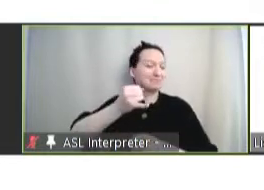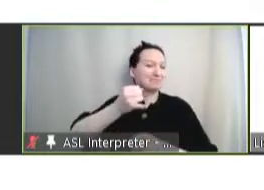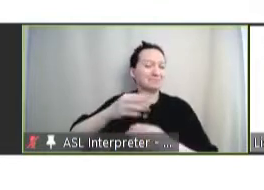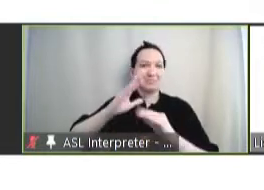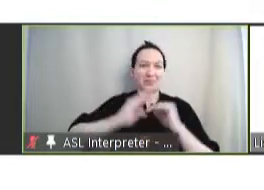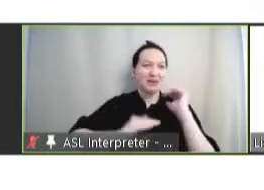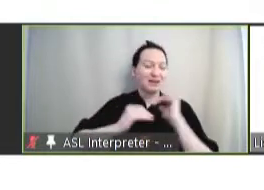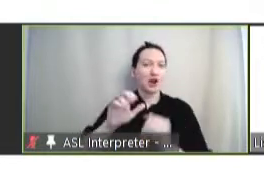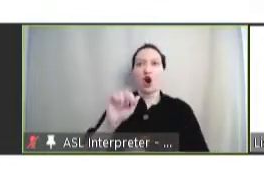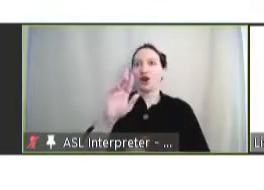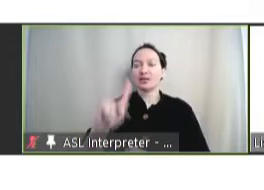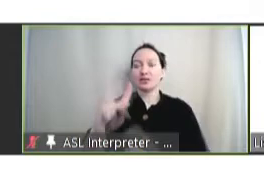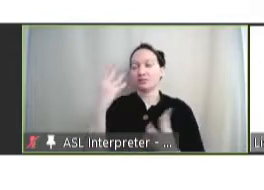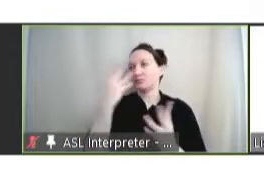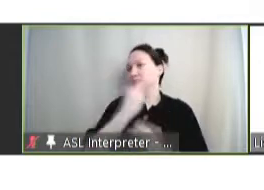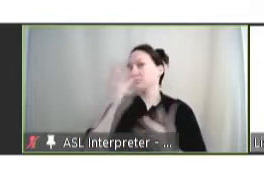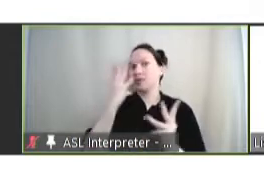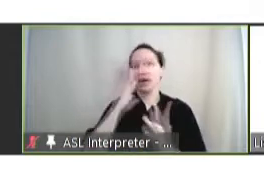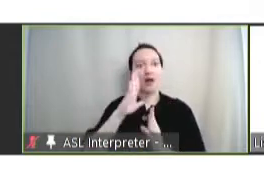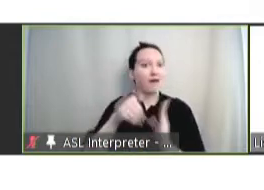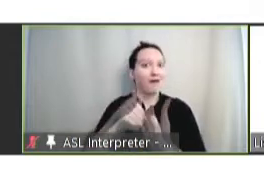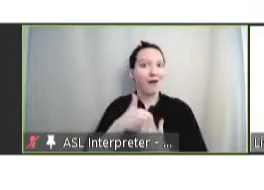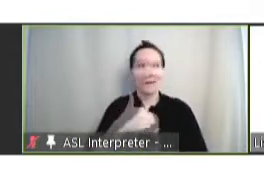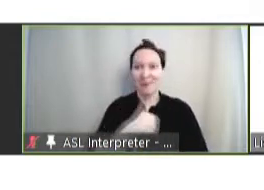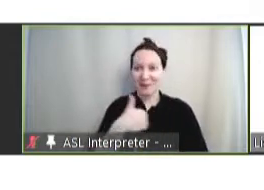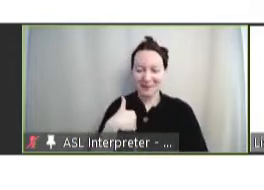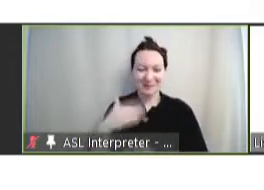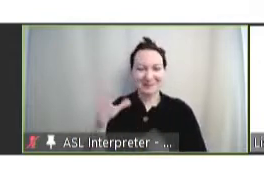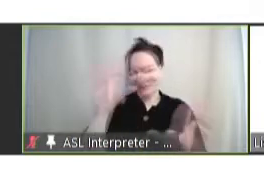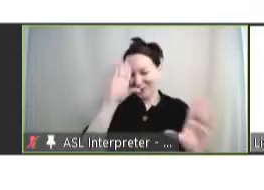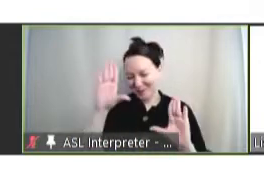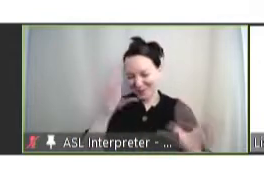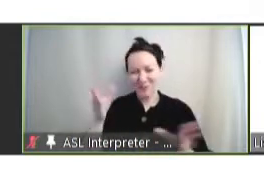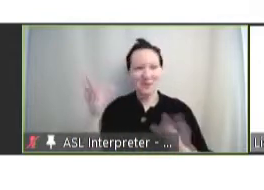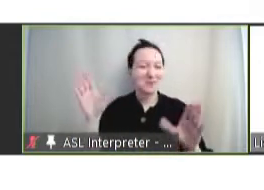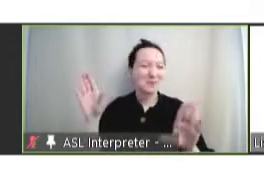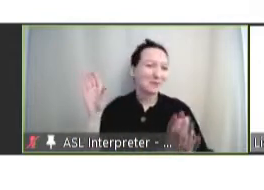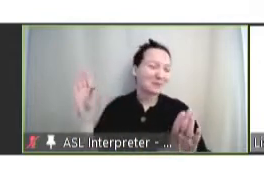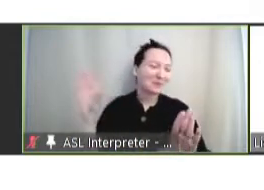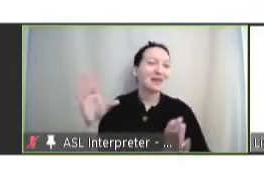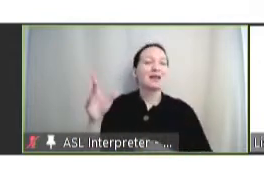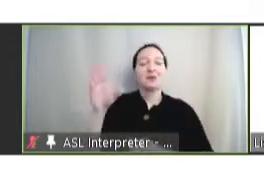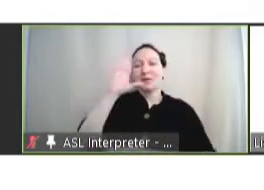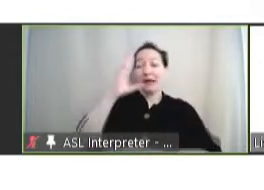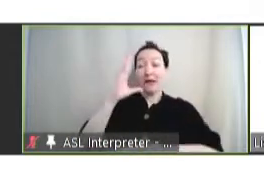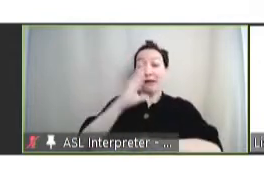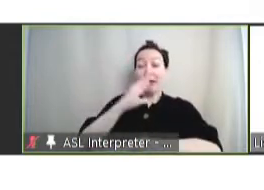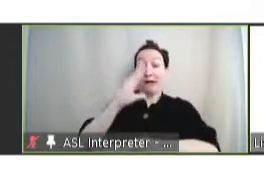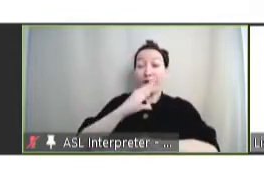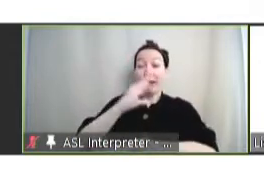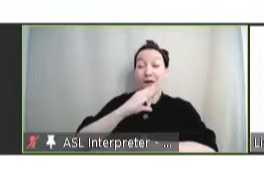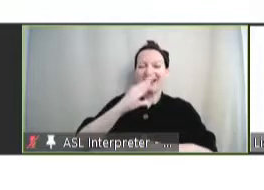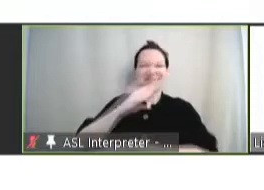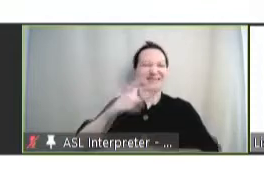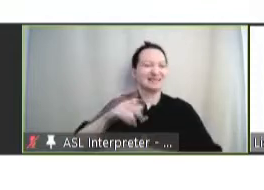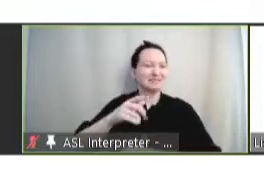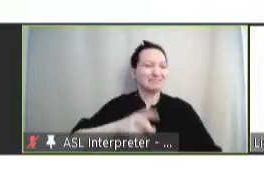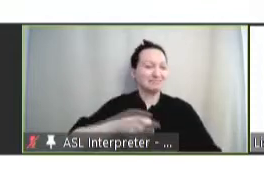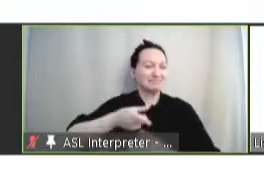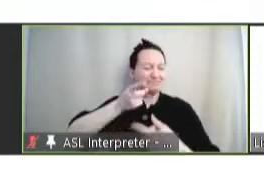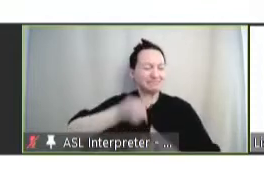And all members, welcome, welcome. I know it's late afternoon. It's a hard time getting your